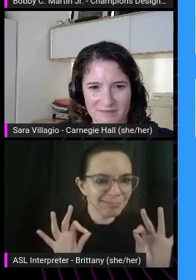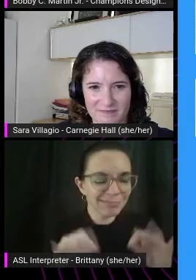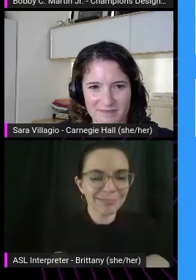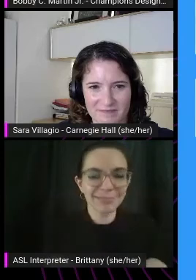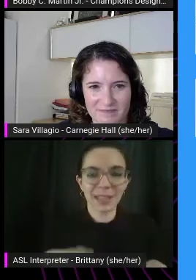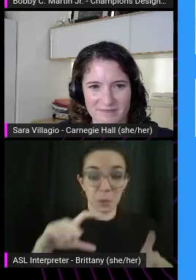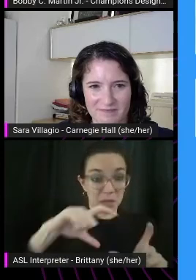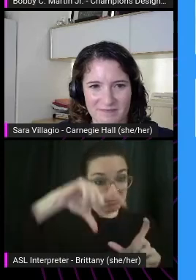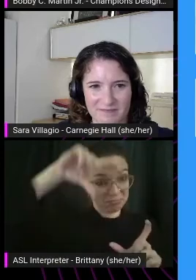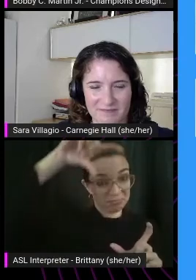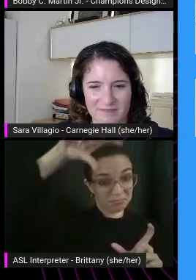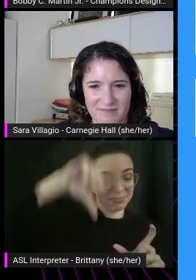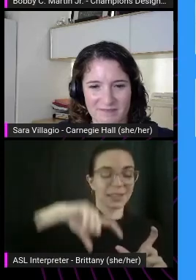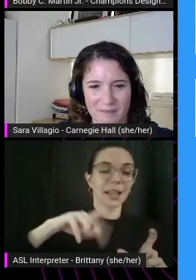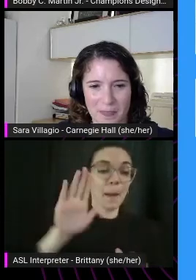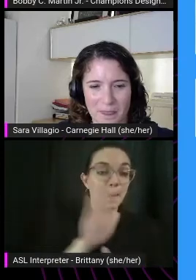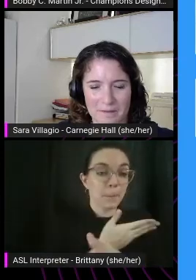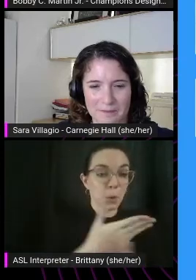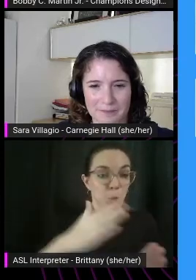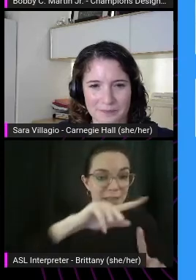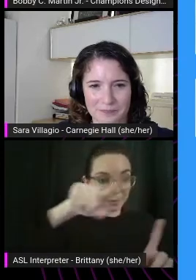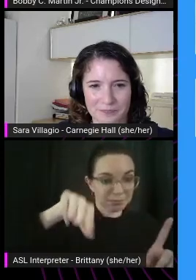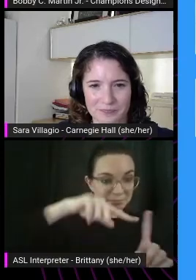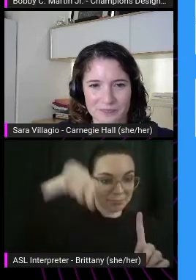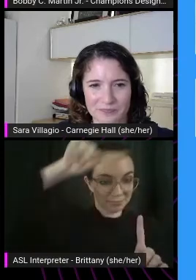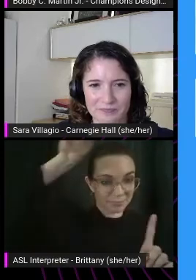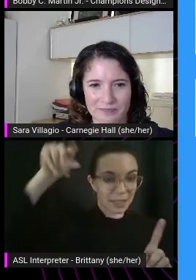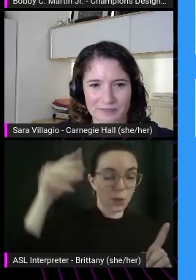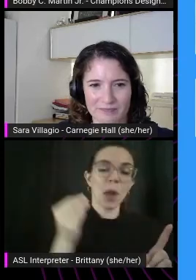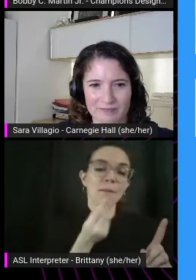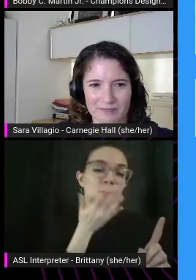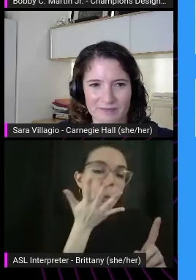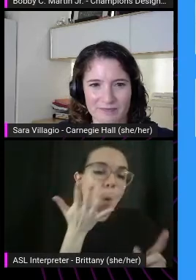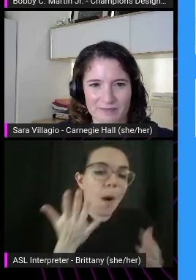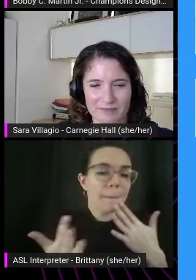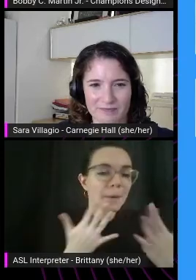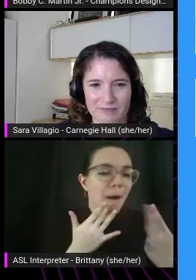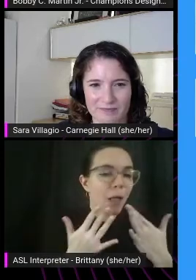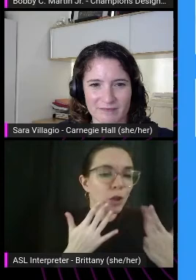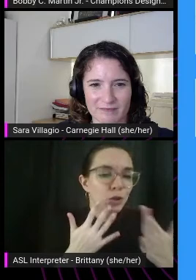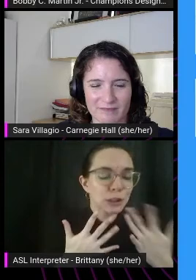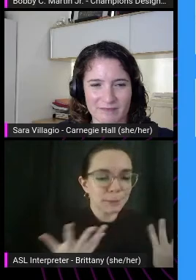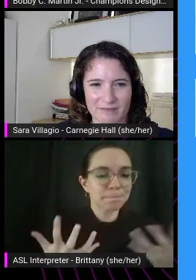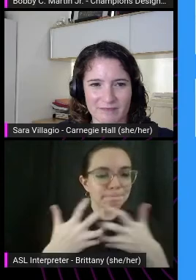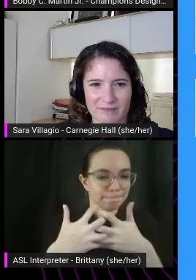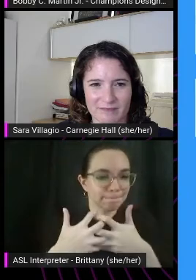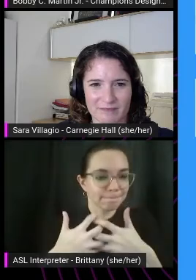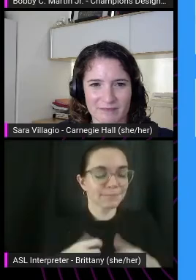And again, you have this warm and playful color palette. So you can see how with Carnegie Hall's Weill Music Institute